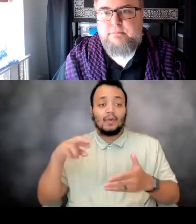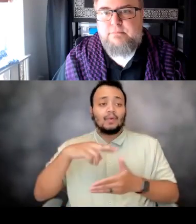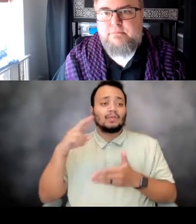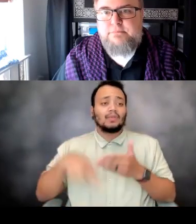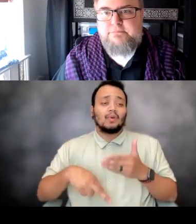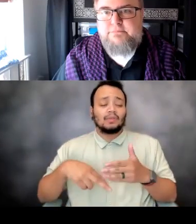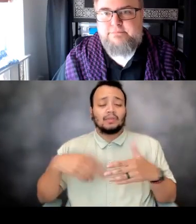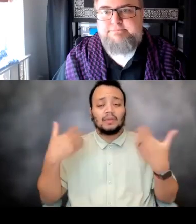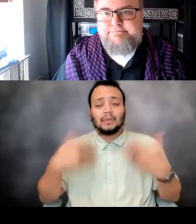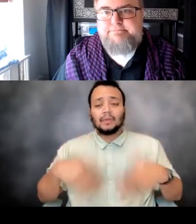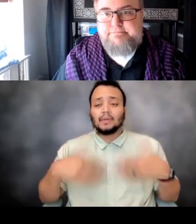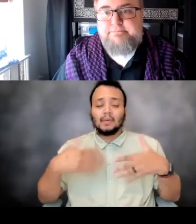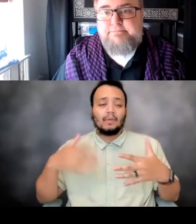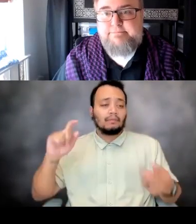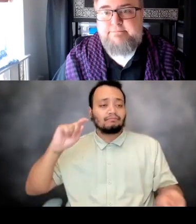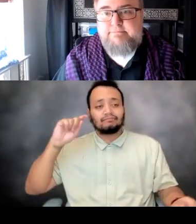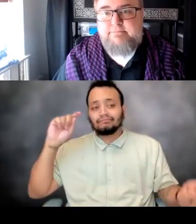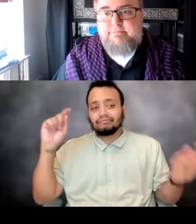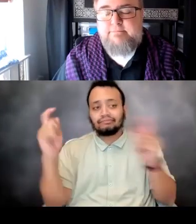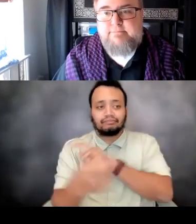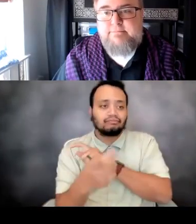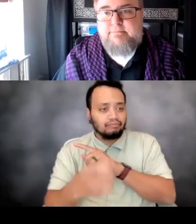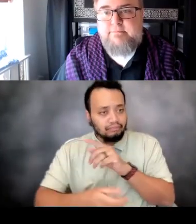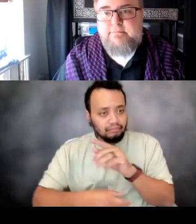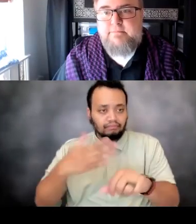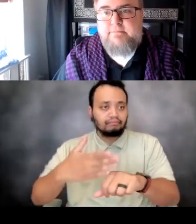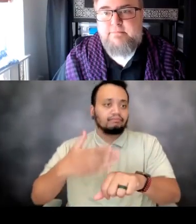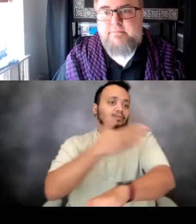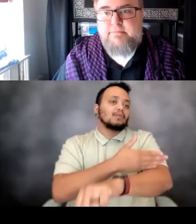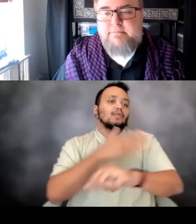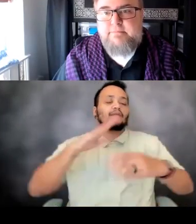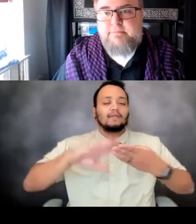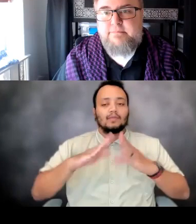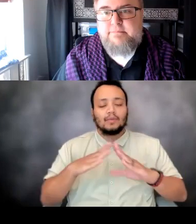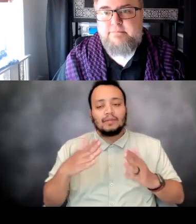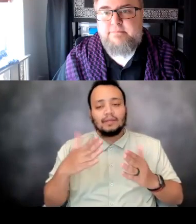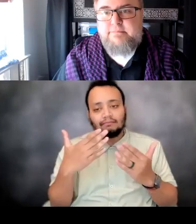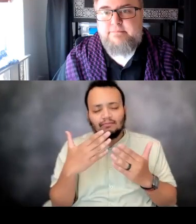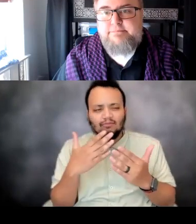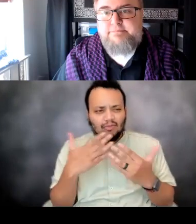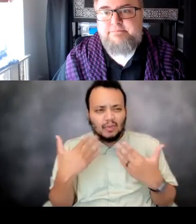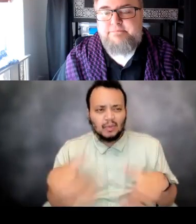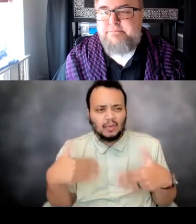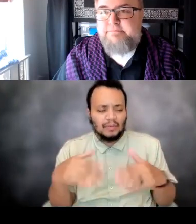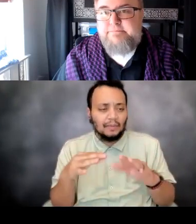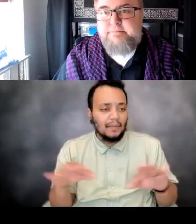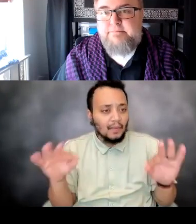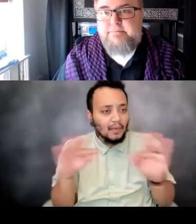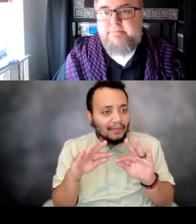will be transformational for your community and so important, so thank you to all of you and thanks for having me.